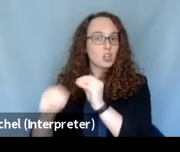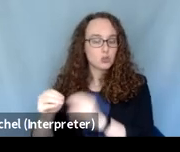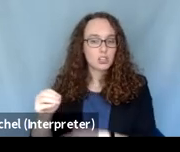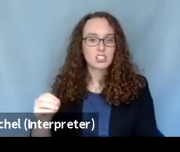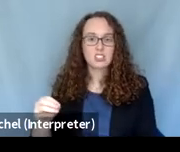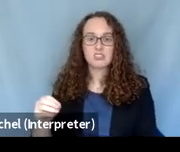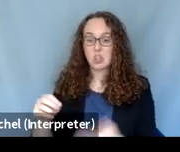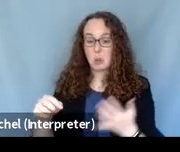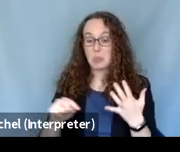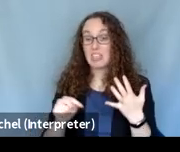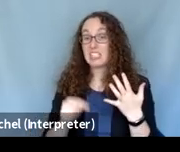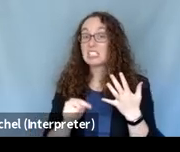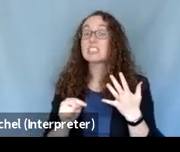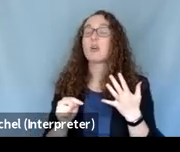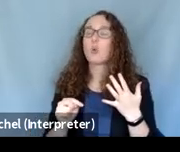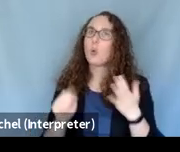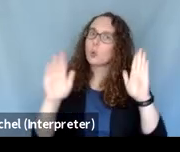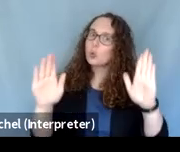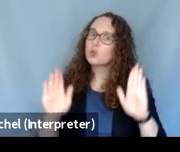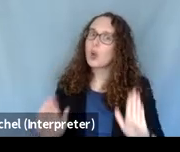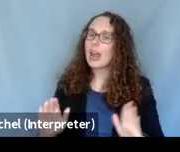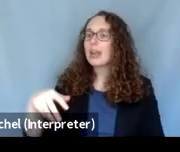recommend you look into them and see what feels